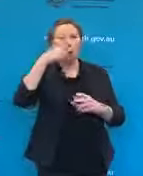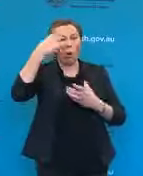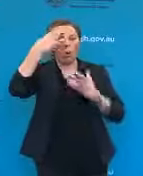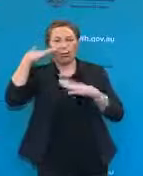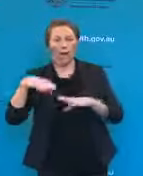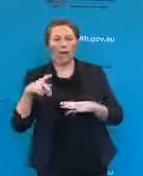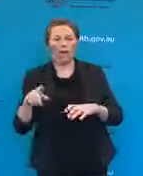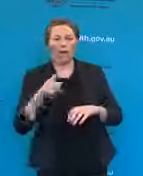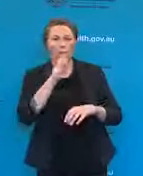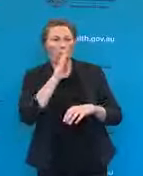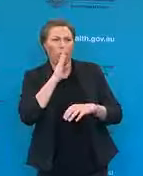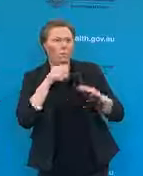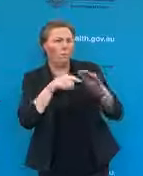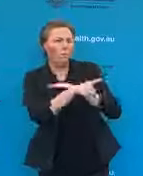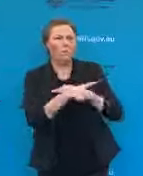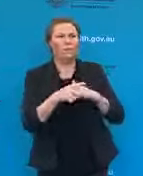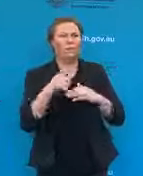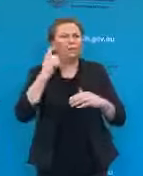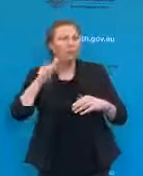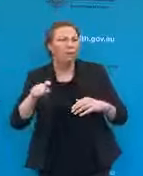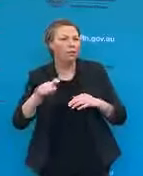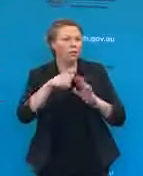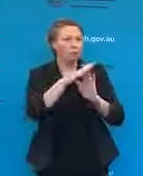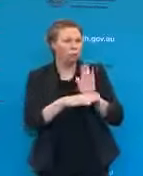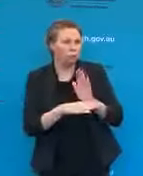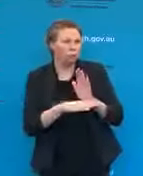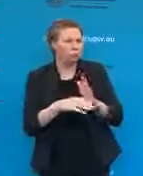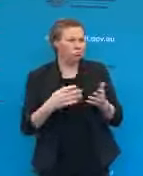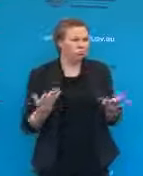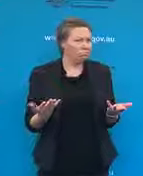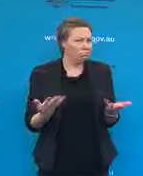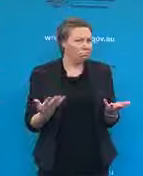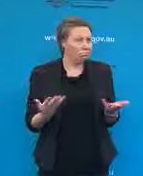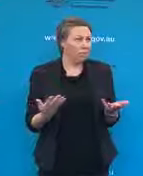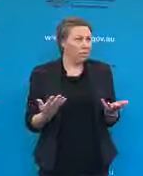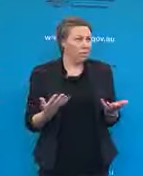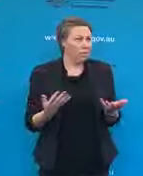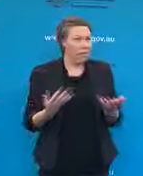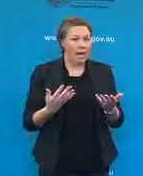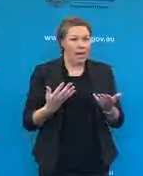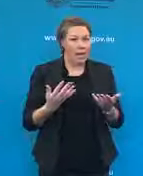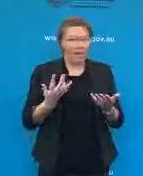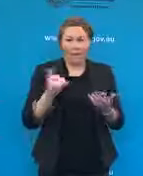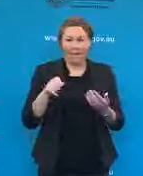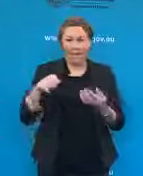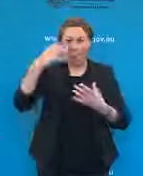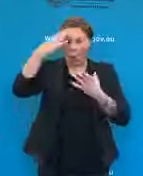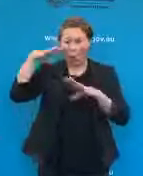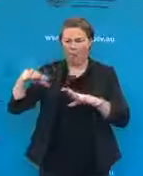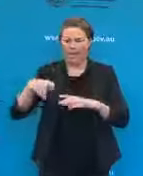Have the Victorian health authorities done anything change what's- have they changed contractors, have they given them extra training?